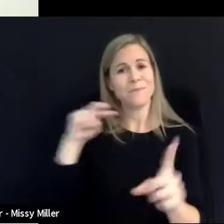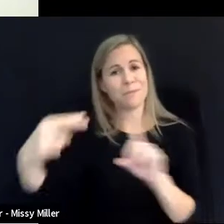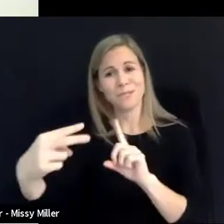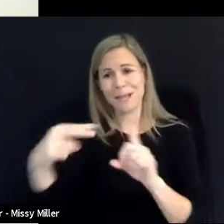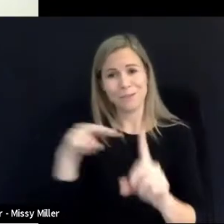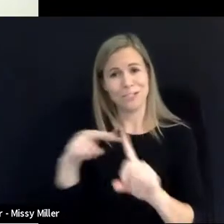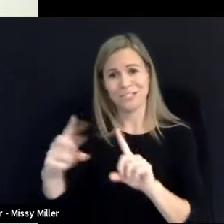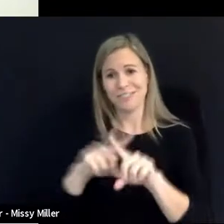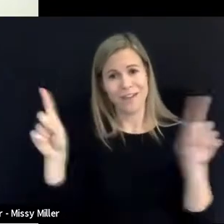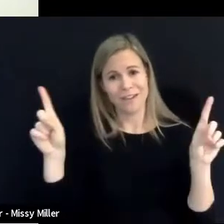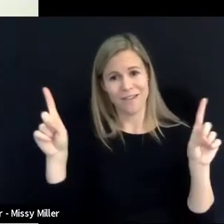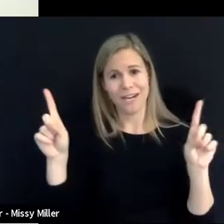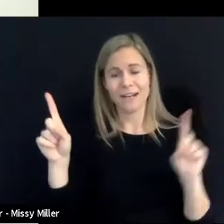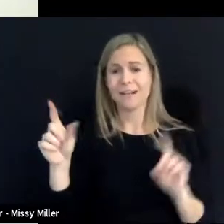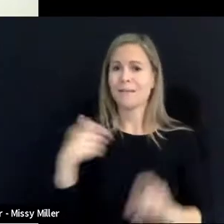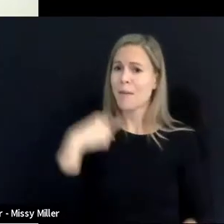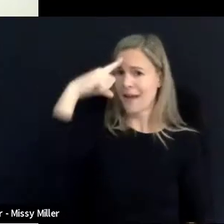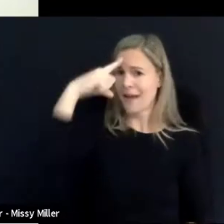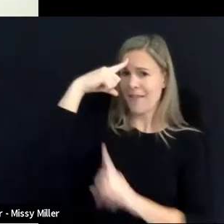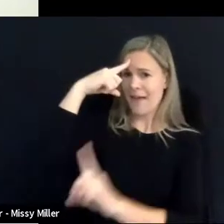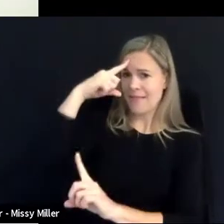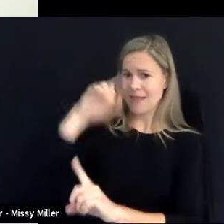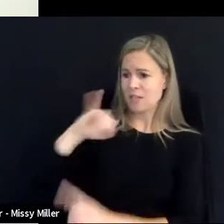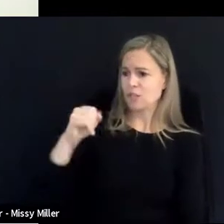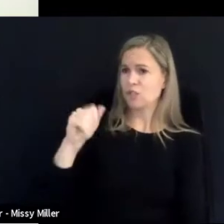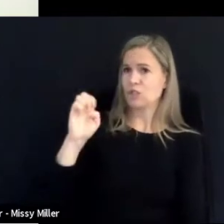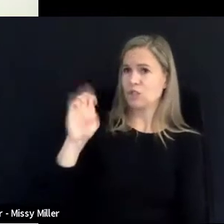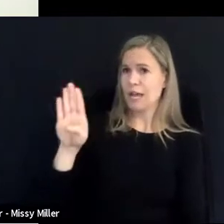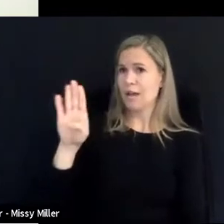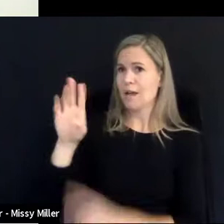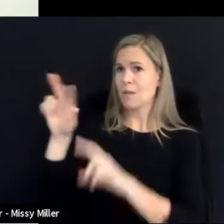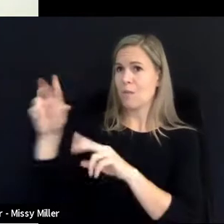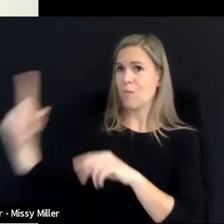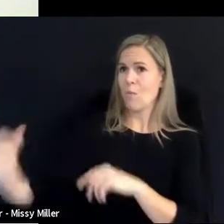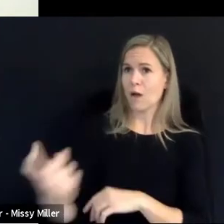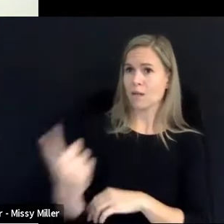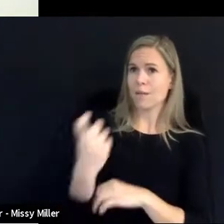if Jacob walks by me and bumps into me,